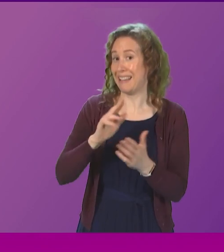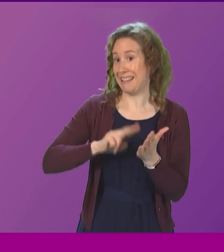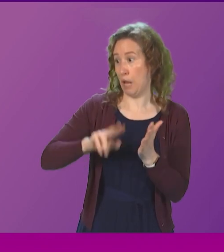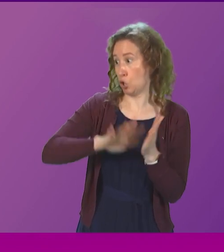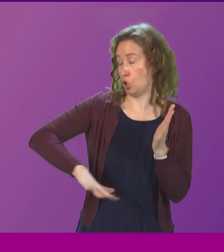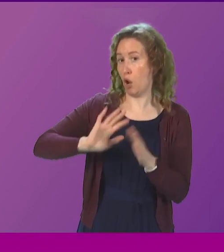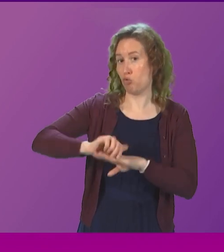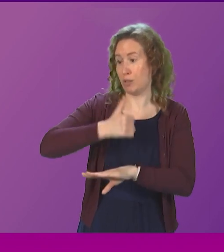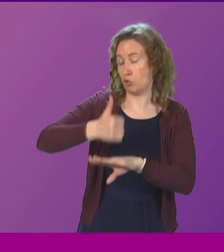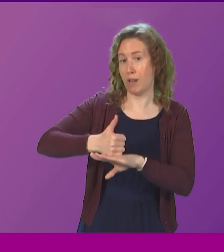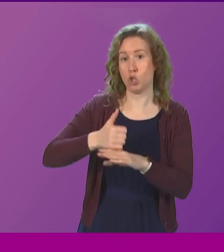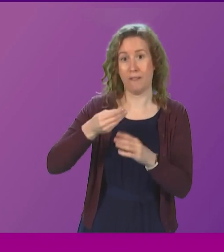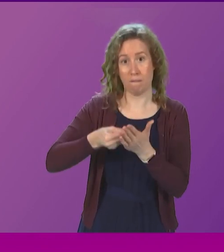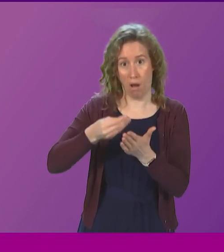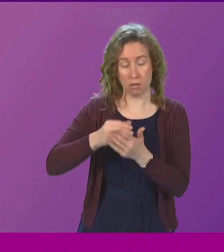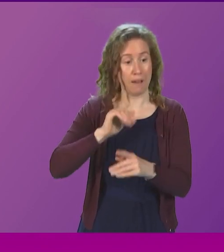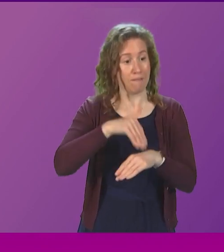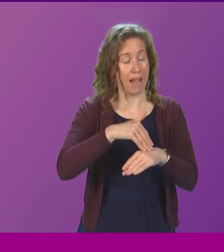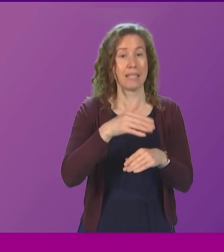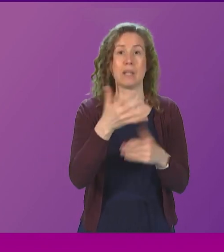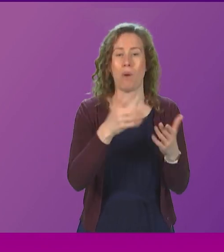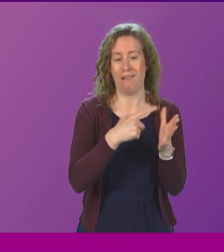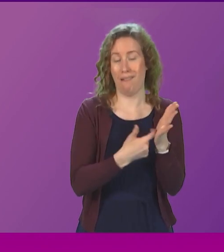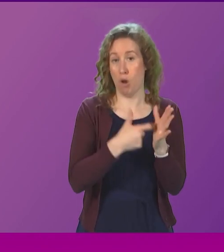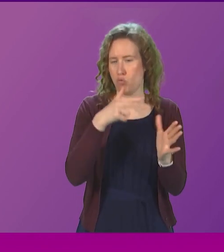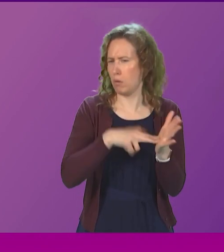fund is having on communities on Arran.